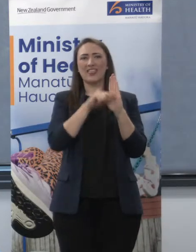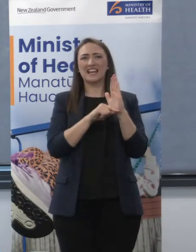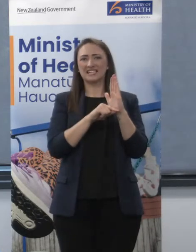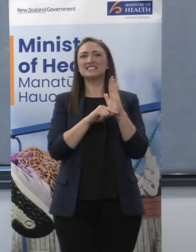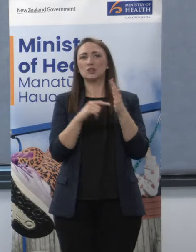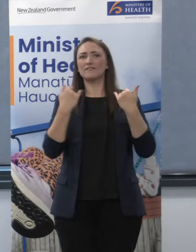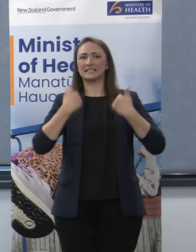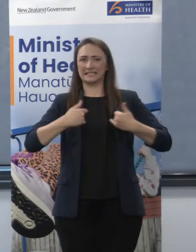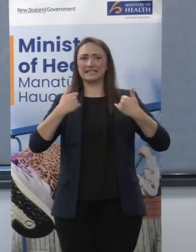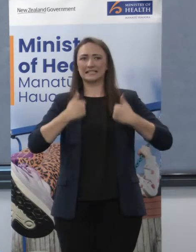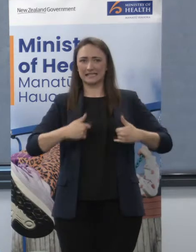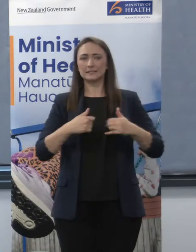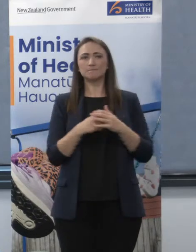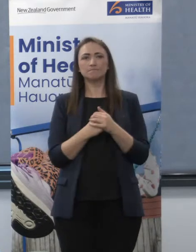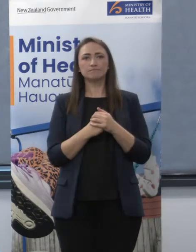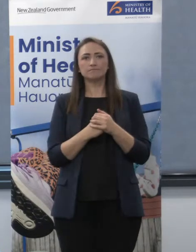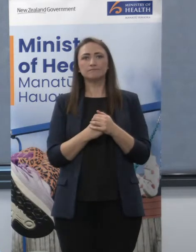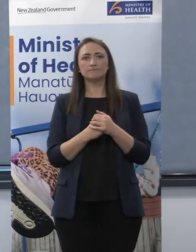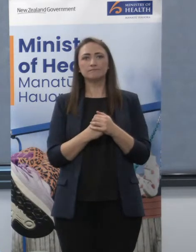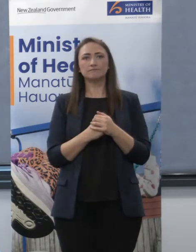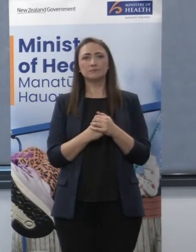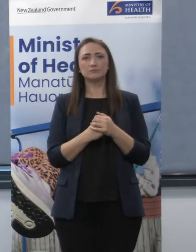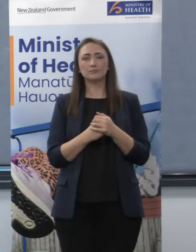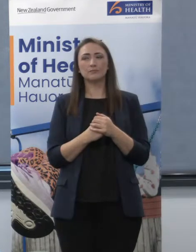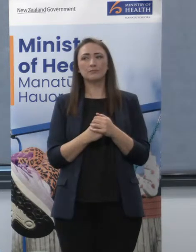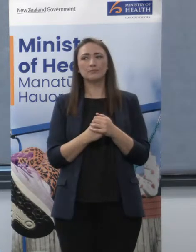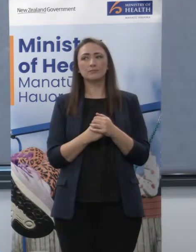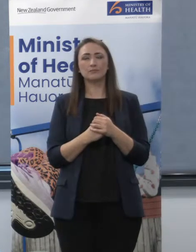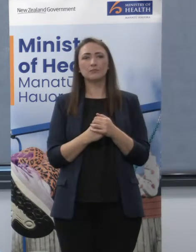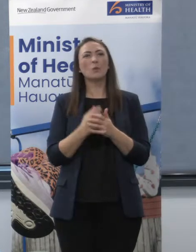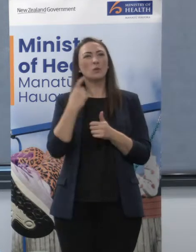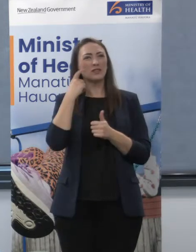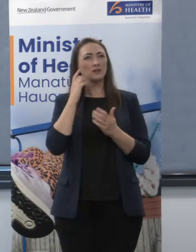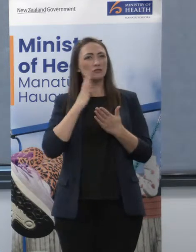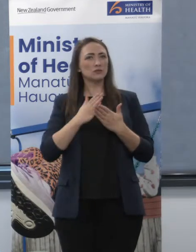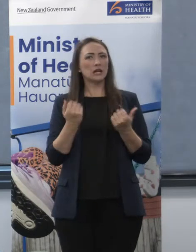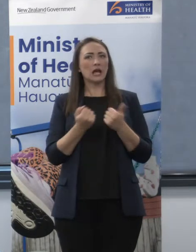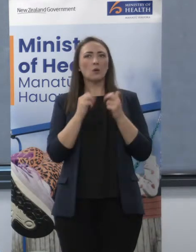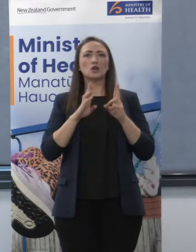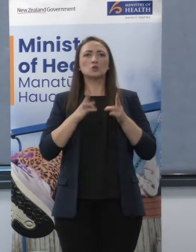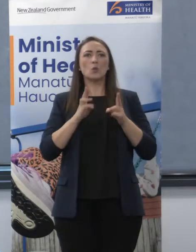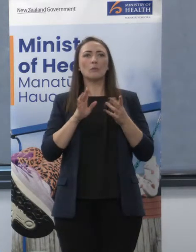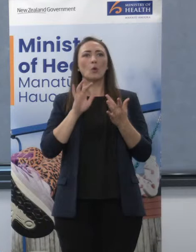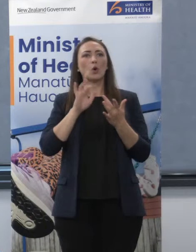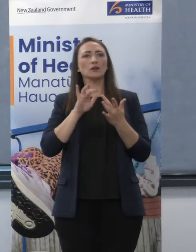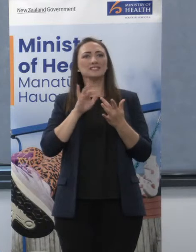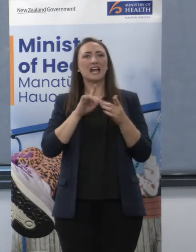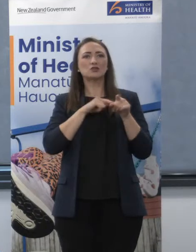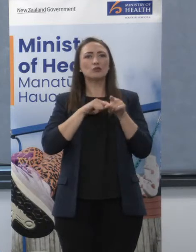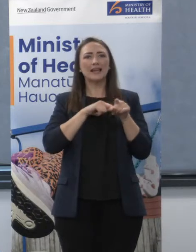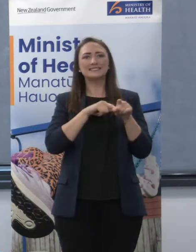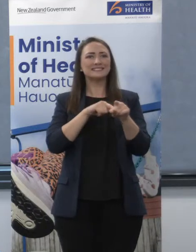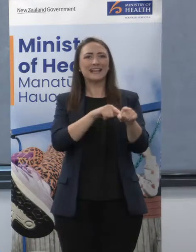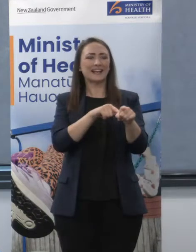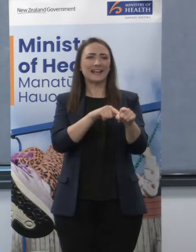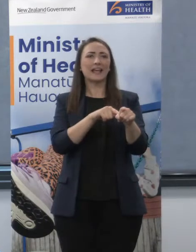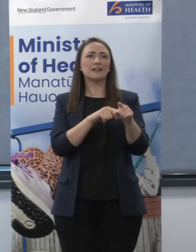notification of the disease.